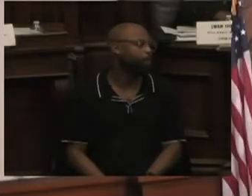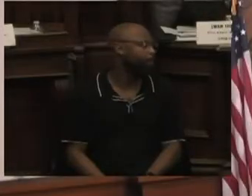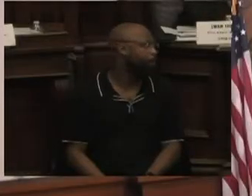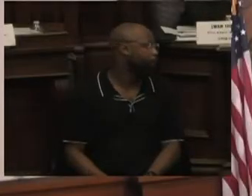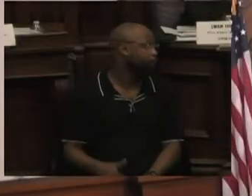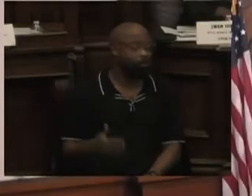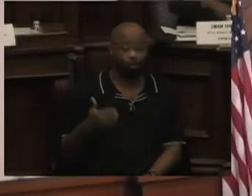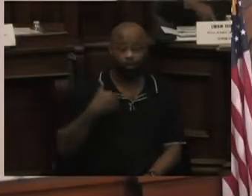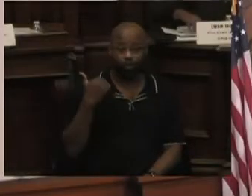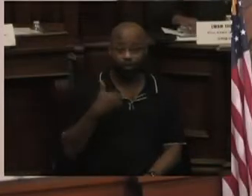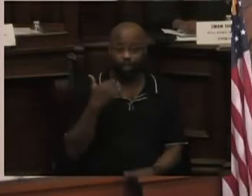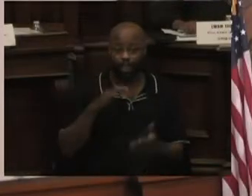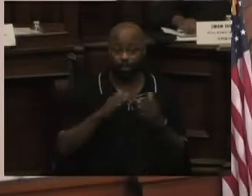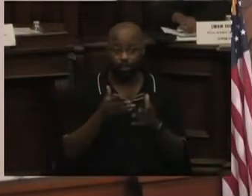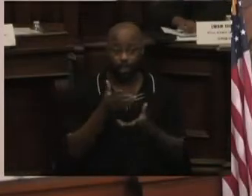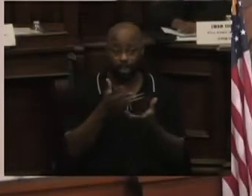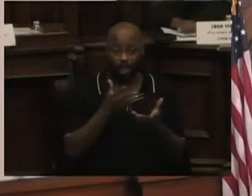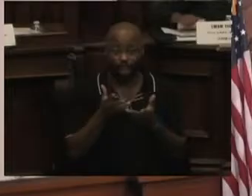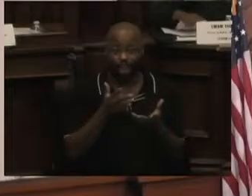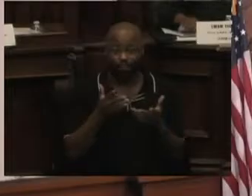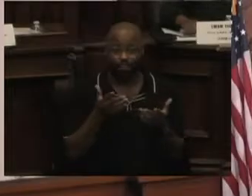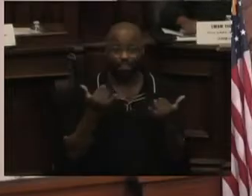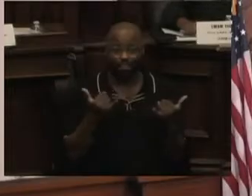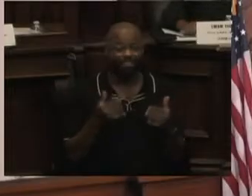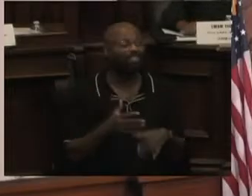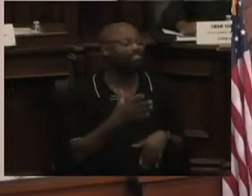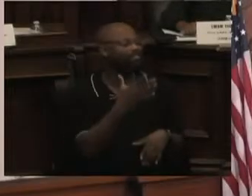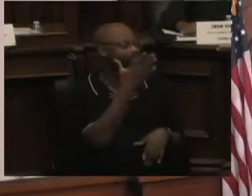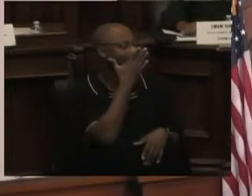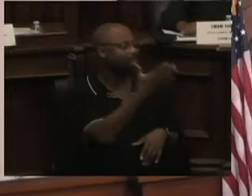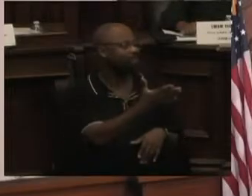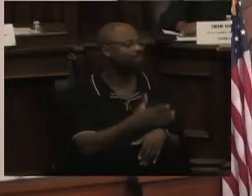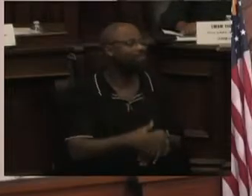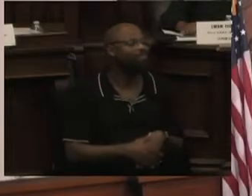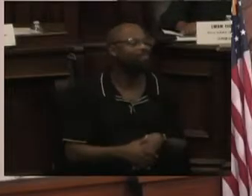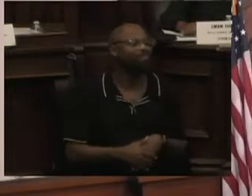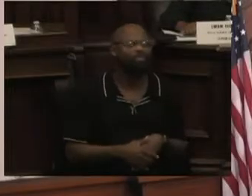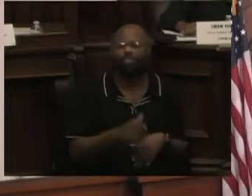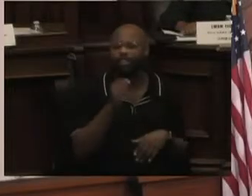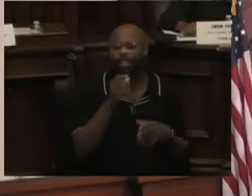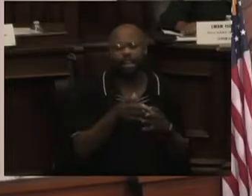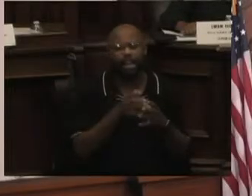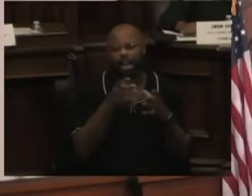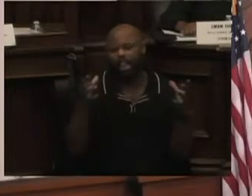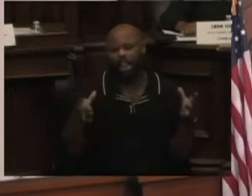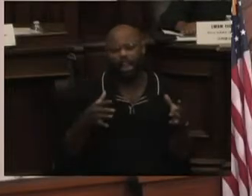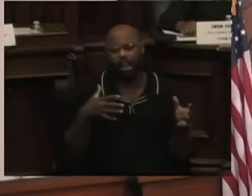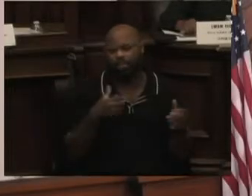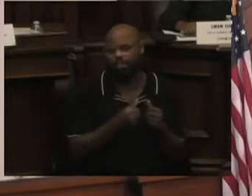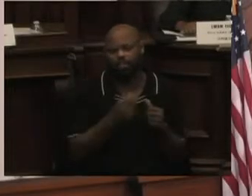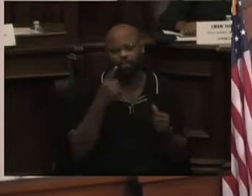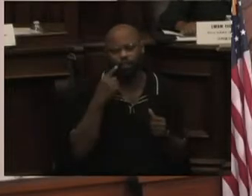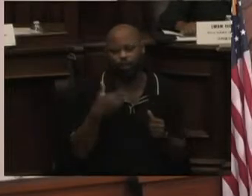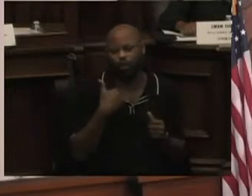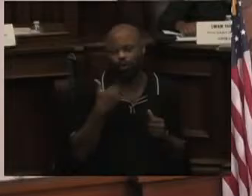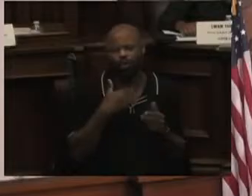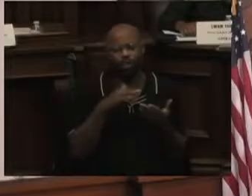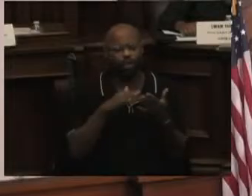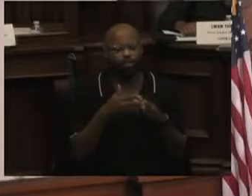community. Youth and community